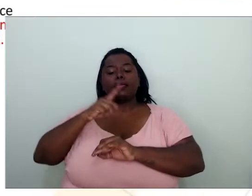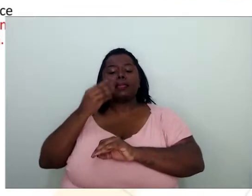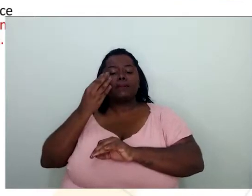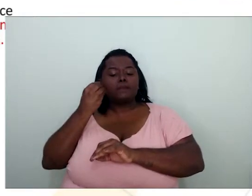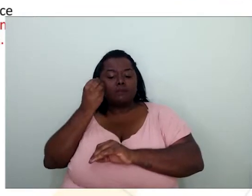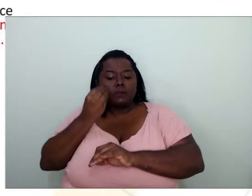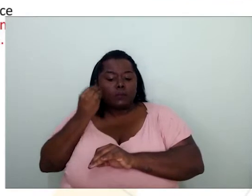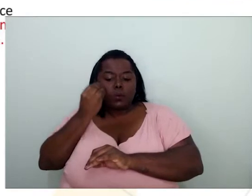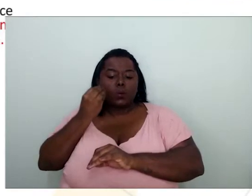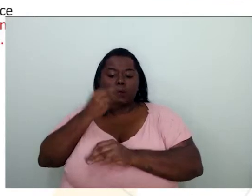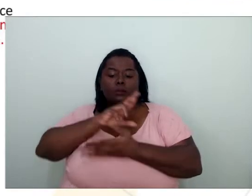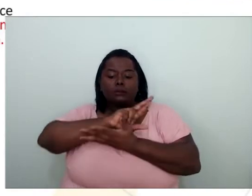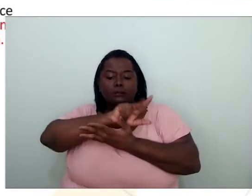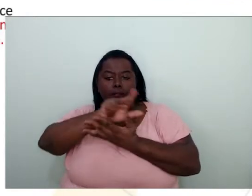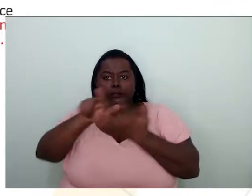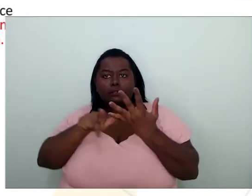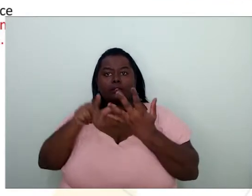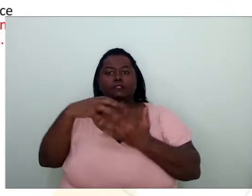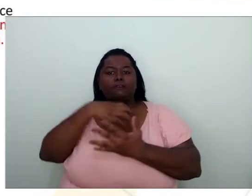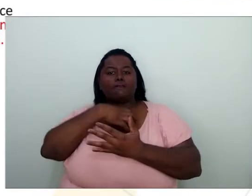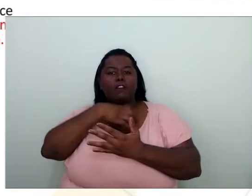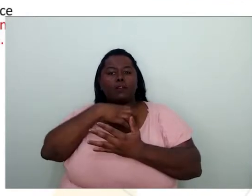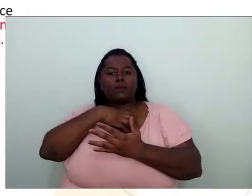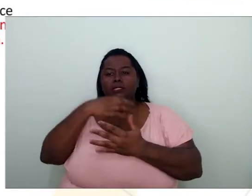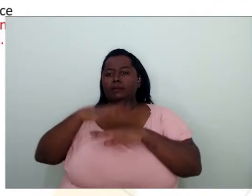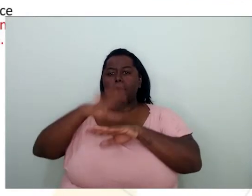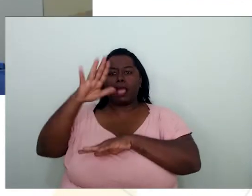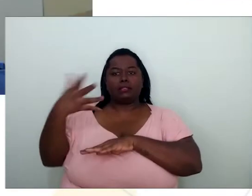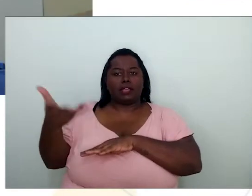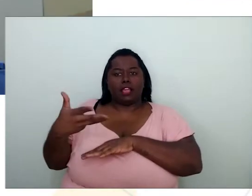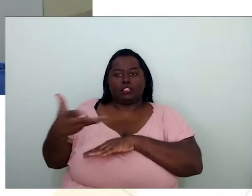there are many more expedient ways of achieving this one could argue that you